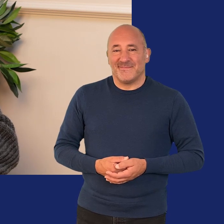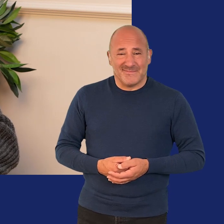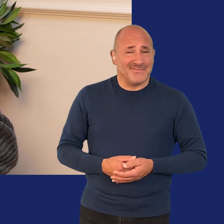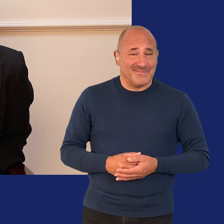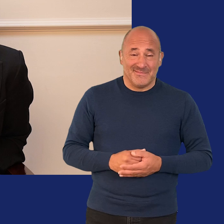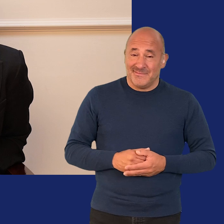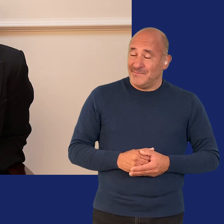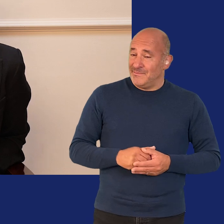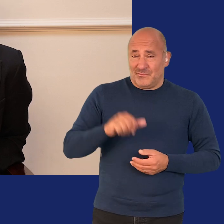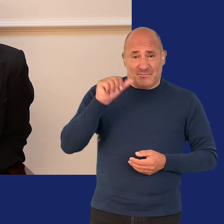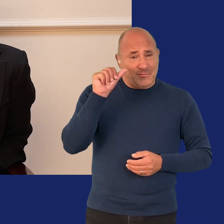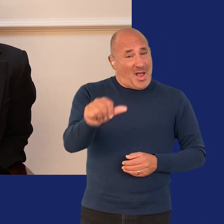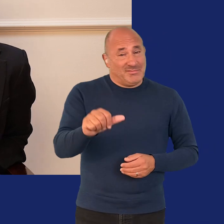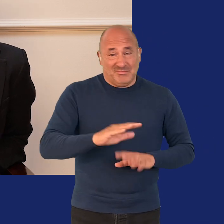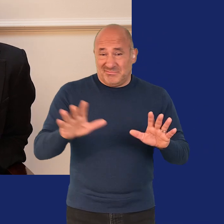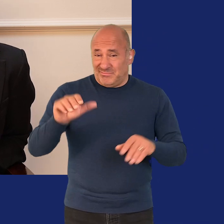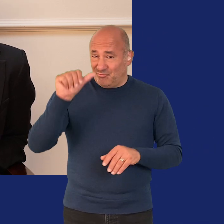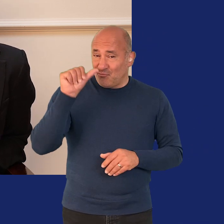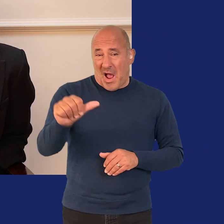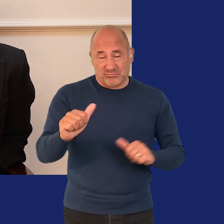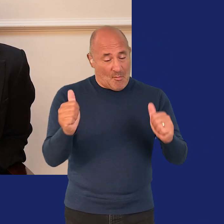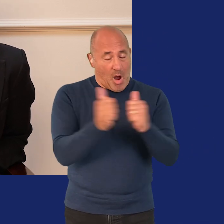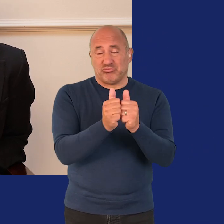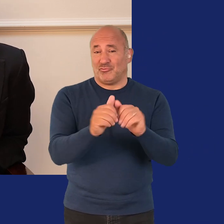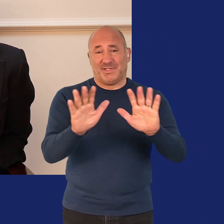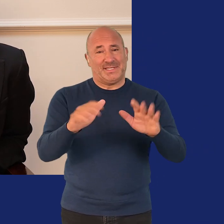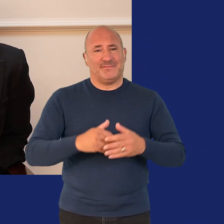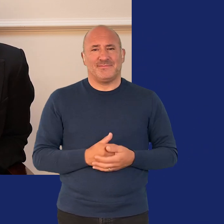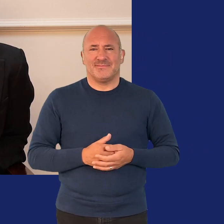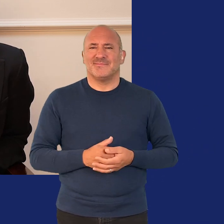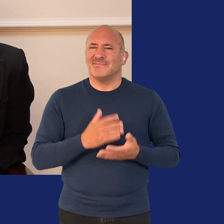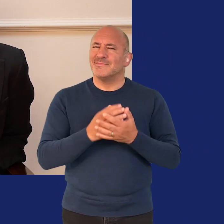Yeah, I, I agree with that and I think it's just important to realize that, um,